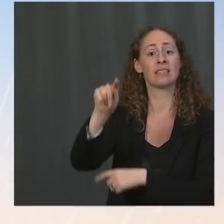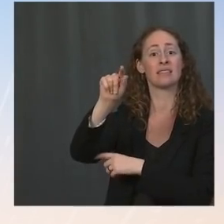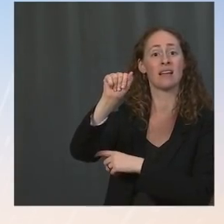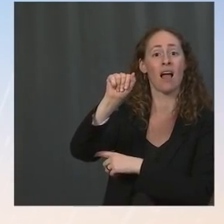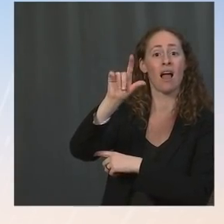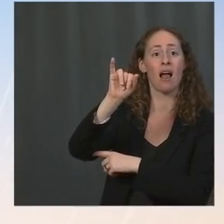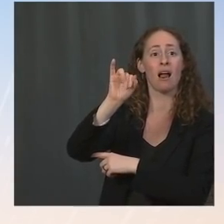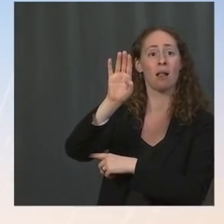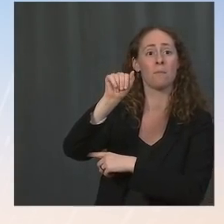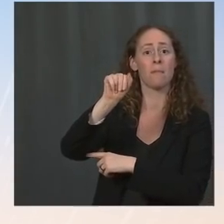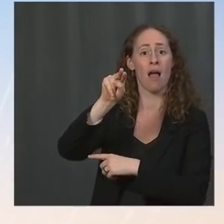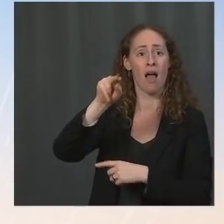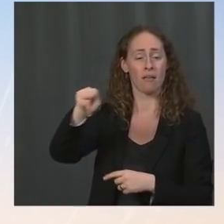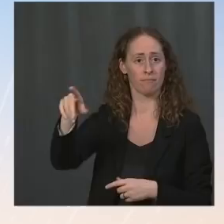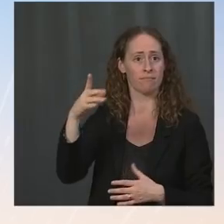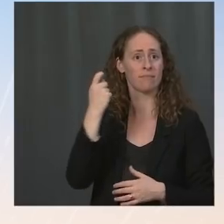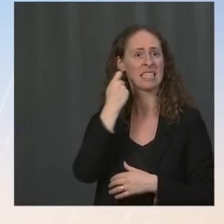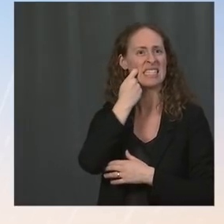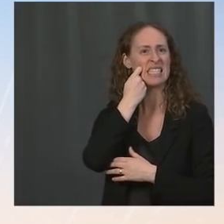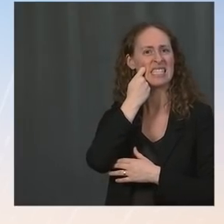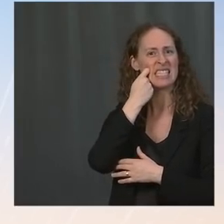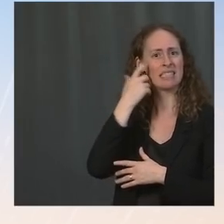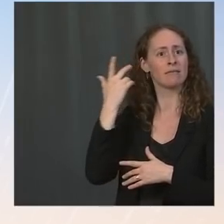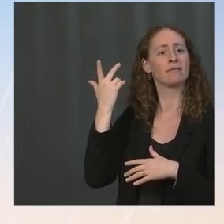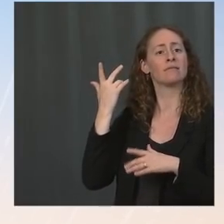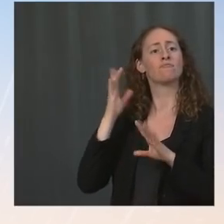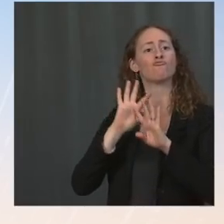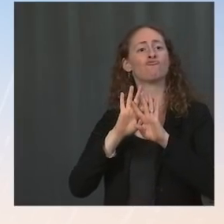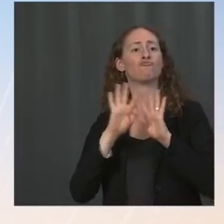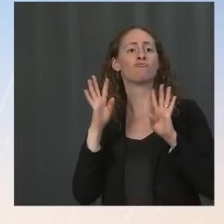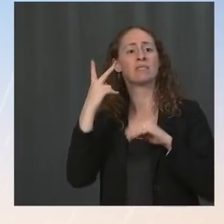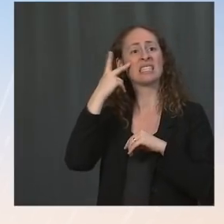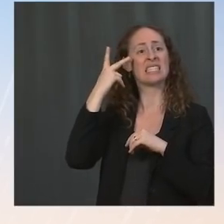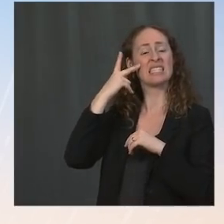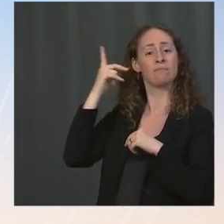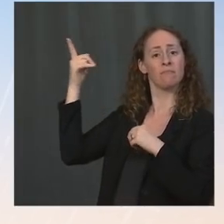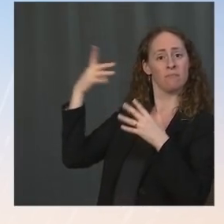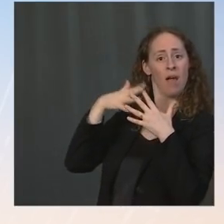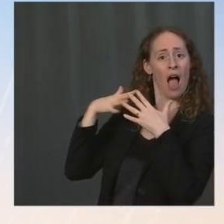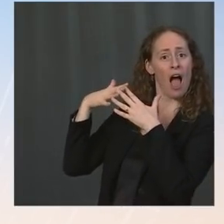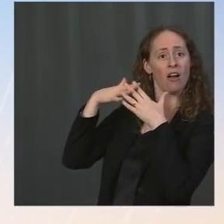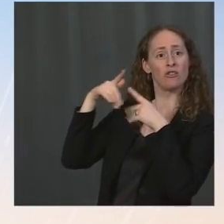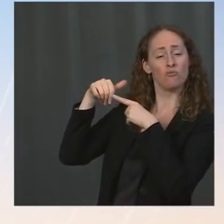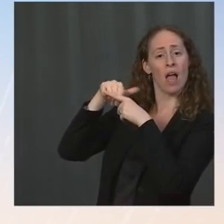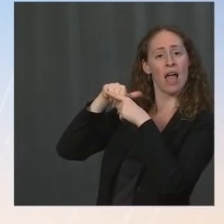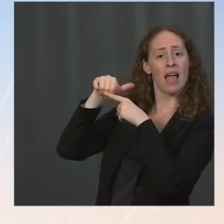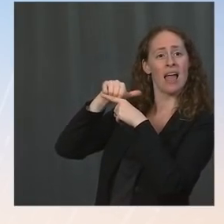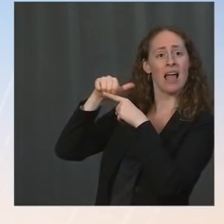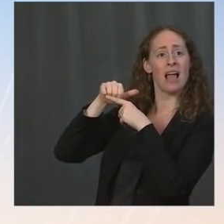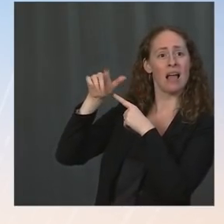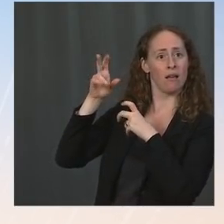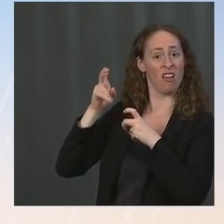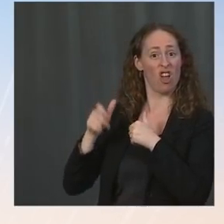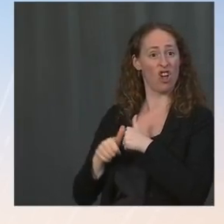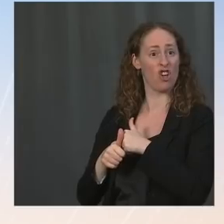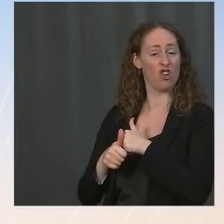you know, the Americans trained people, and they're obviously threatened and scared by that? Ms. Psaki: Absolutely.